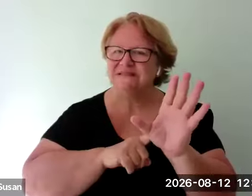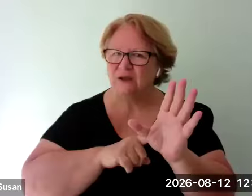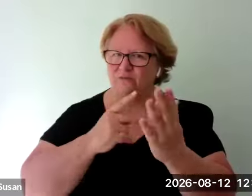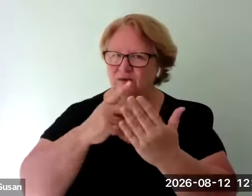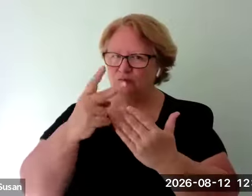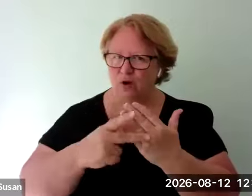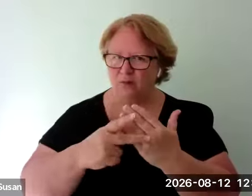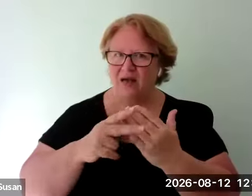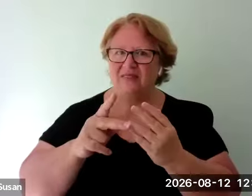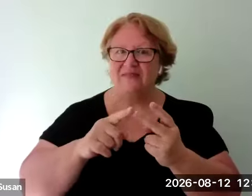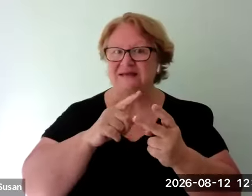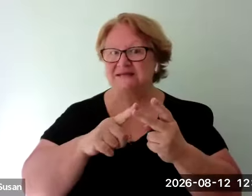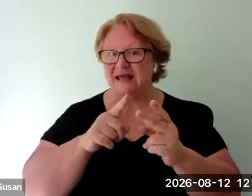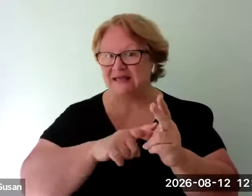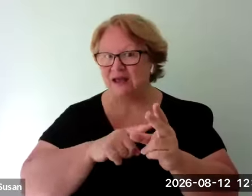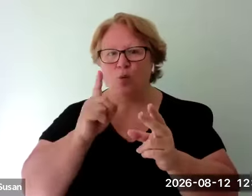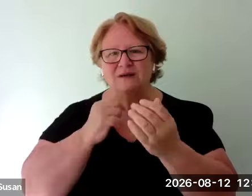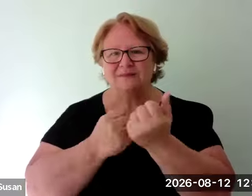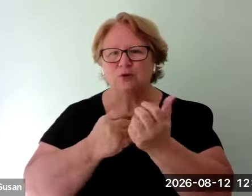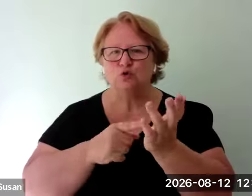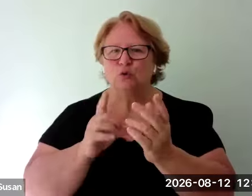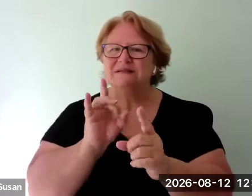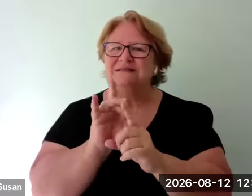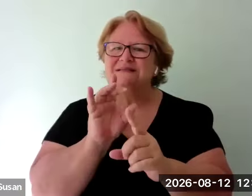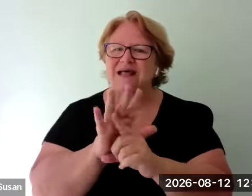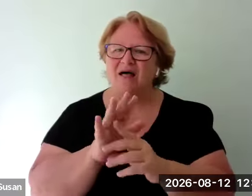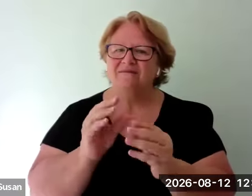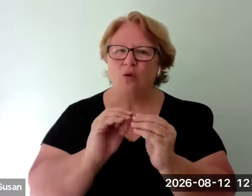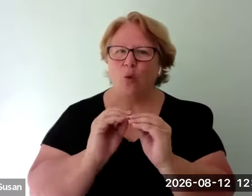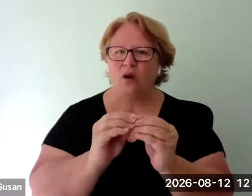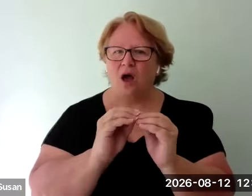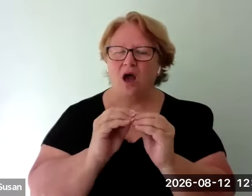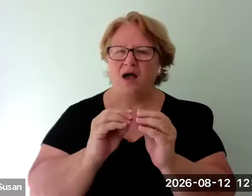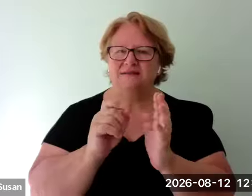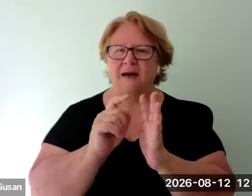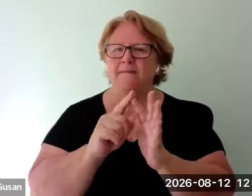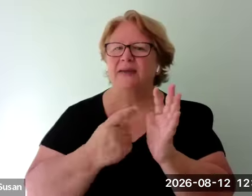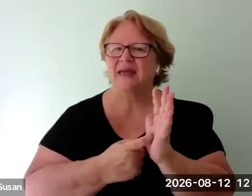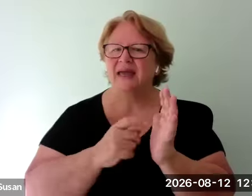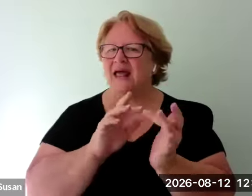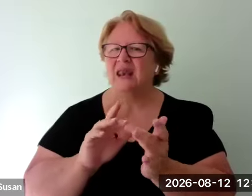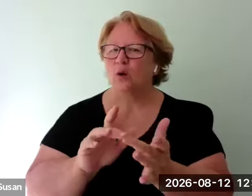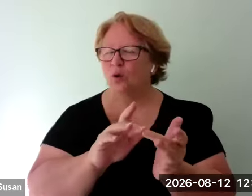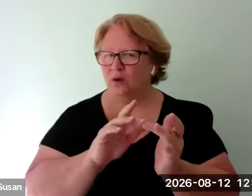national community of practice supported by the NDRP for the first year of the program. And for the following year fellows